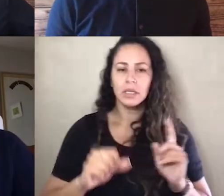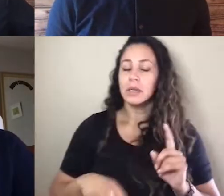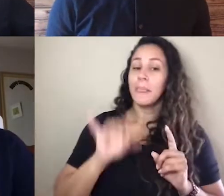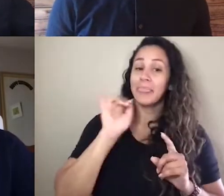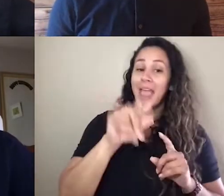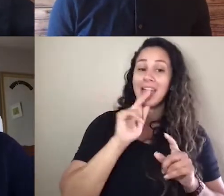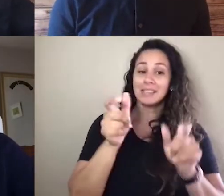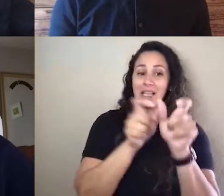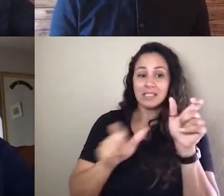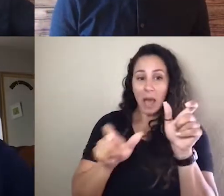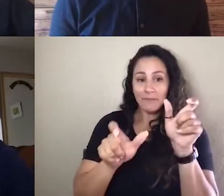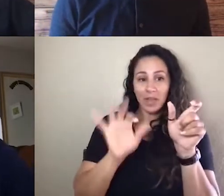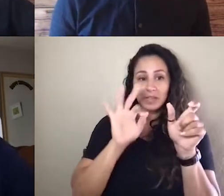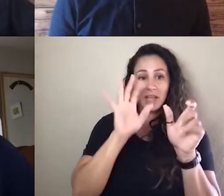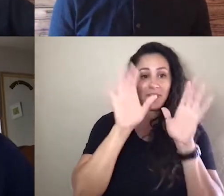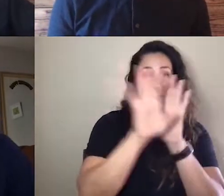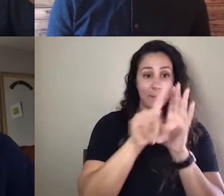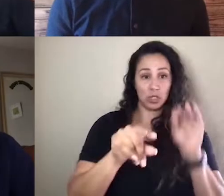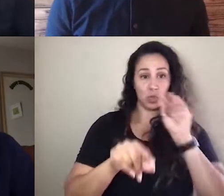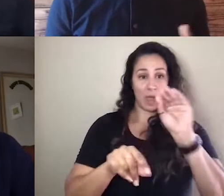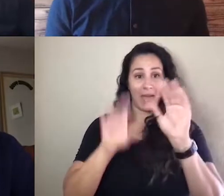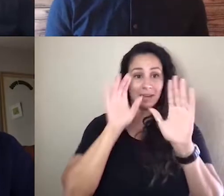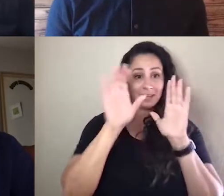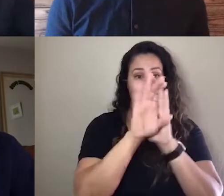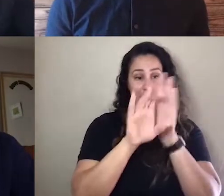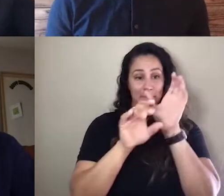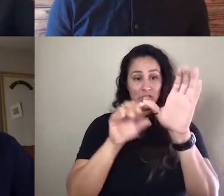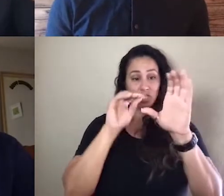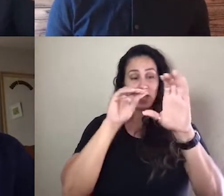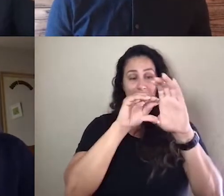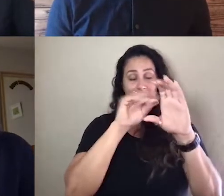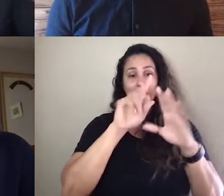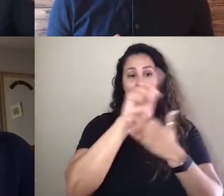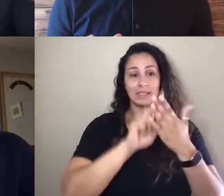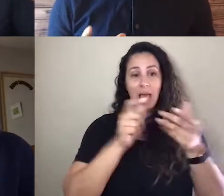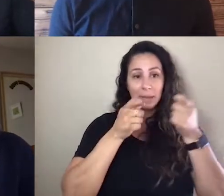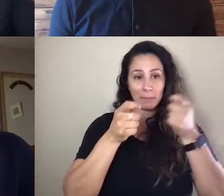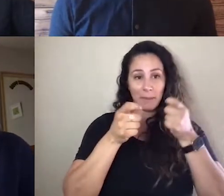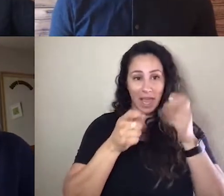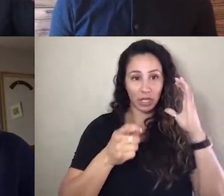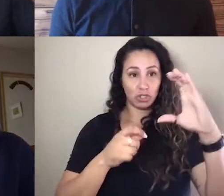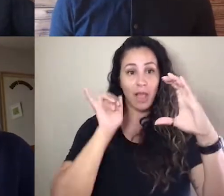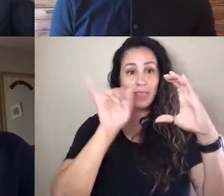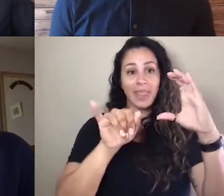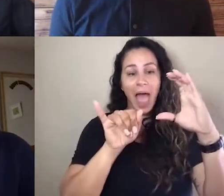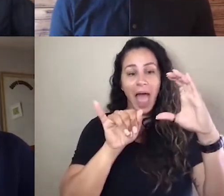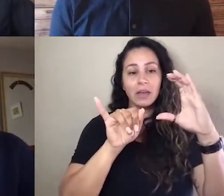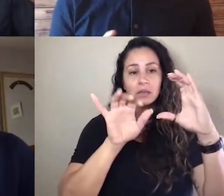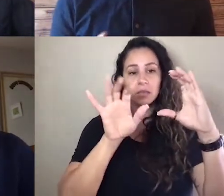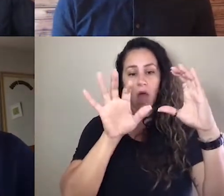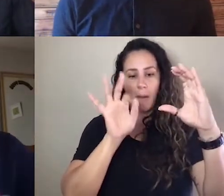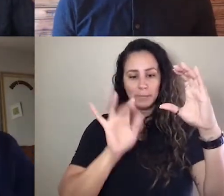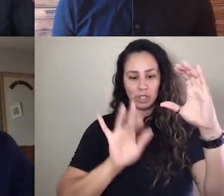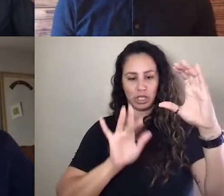IF YOU ADD AN IMAGE FIELD IN THE DESIGN MANAGER, THAT OPTION SHOULD BE THERE AND YOU CAN ENABLE IT OR HIDE IT.